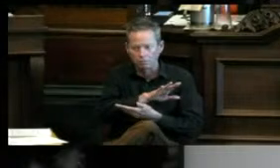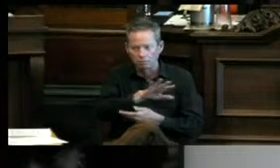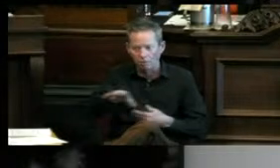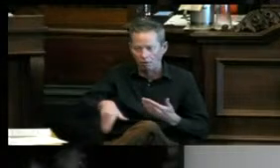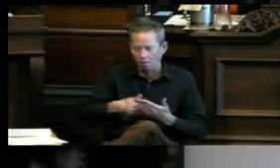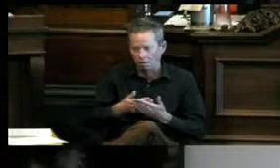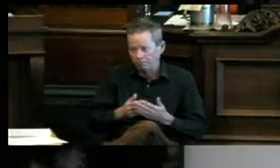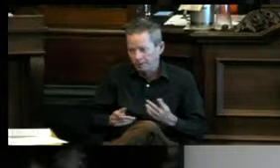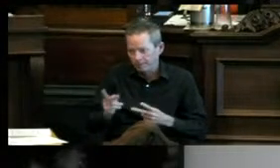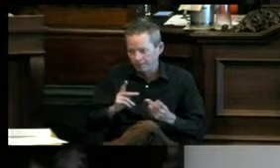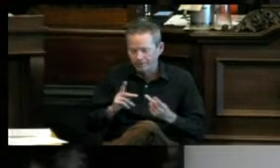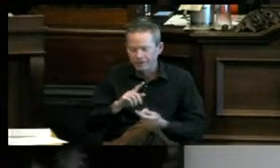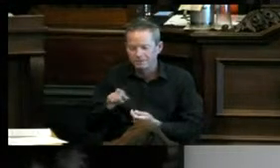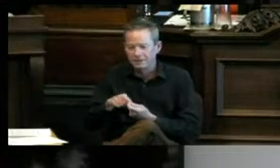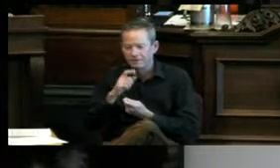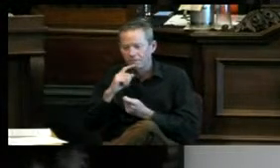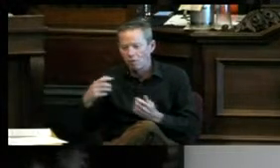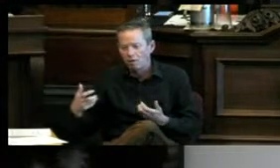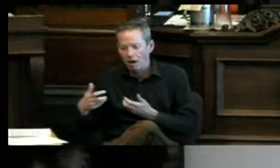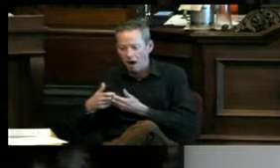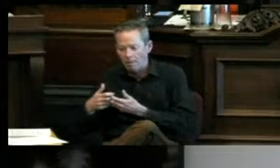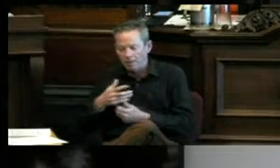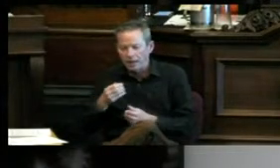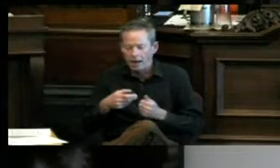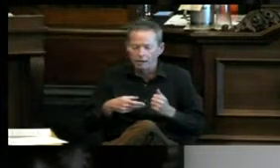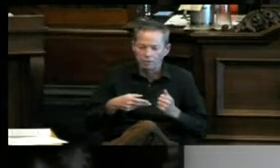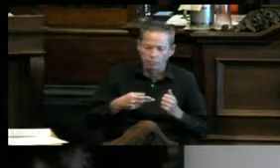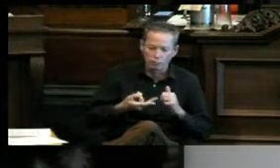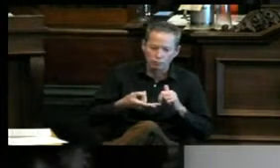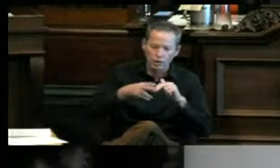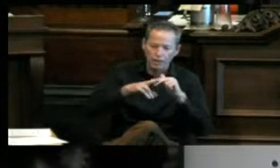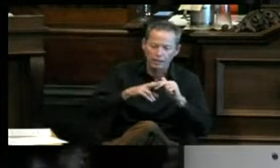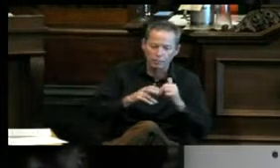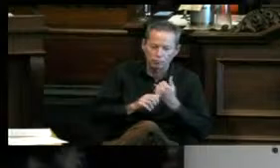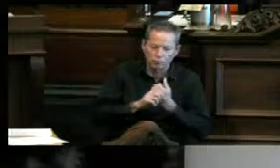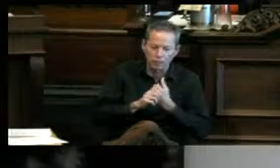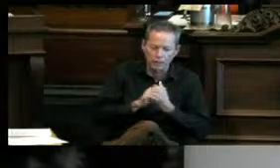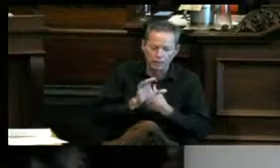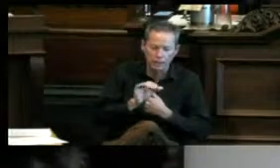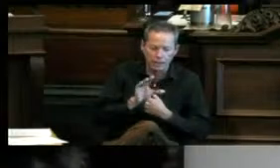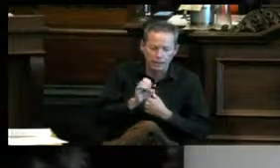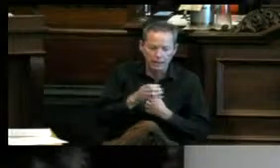outreach outreach will be across the continuum of care,